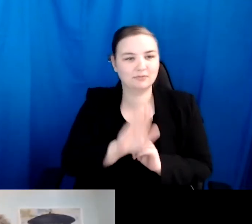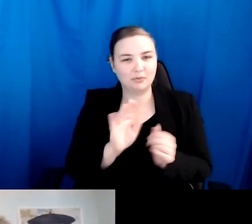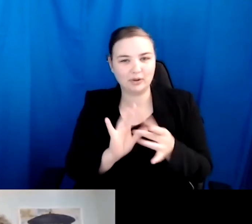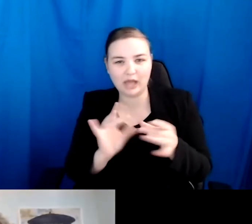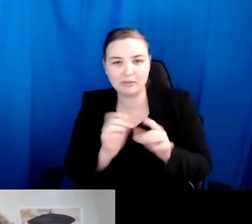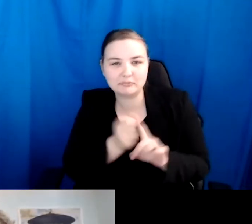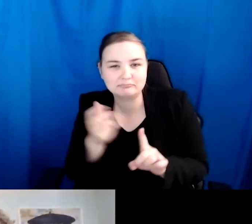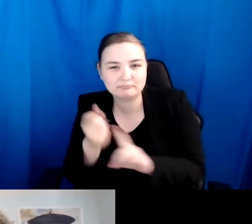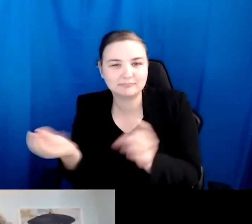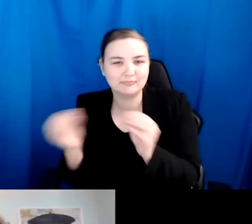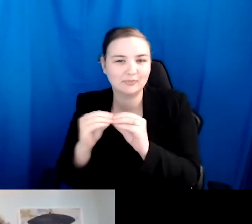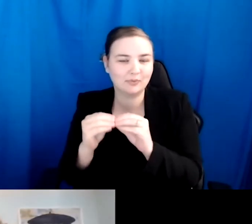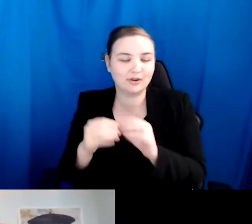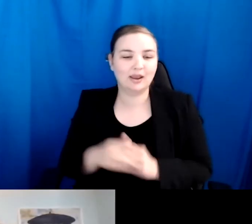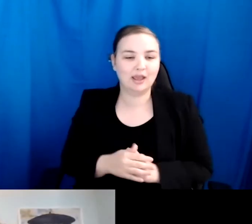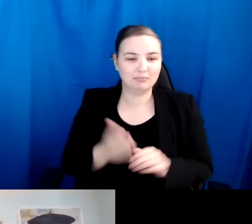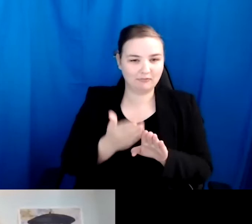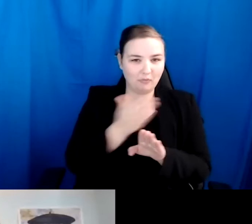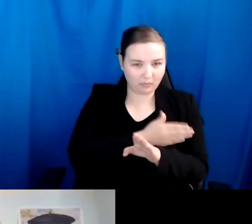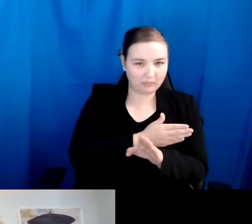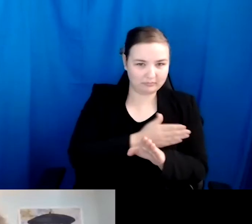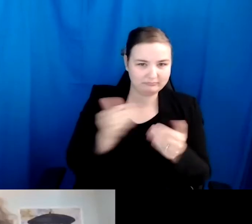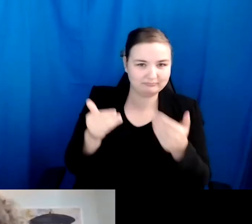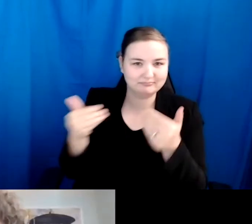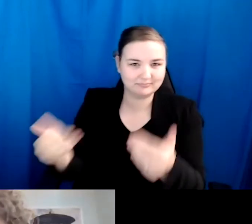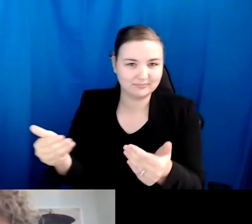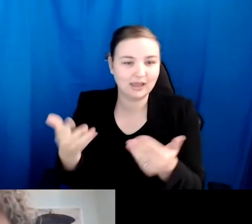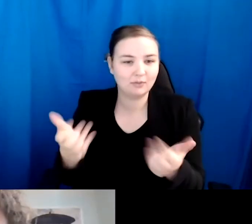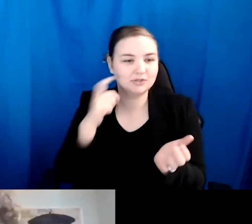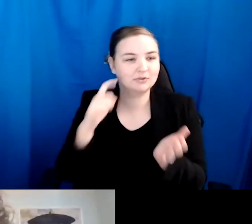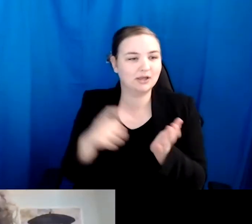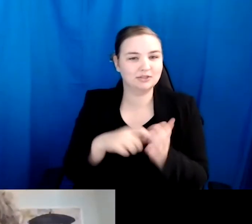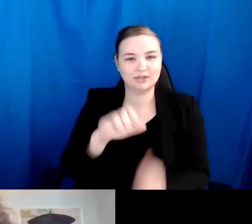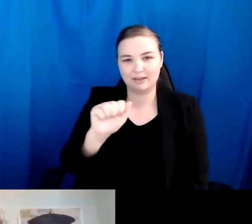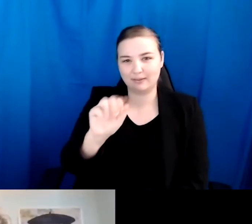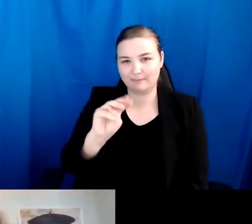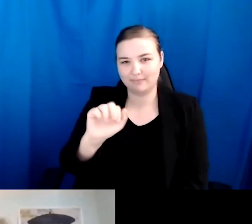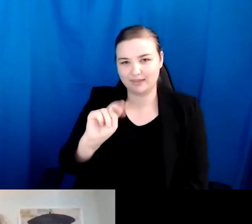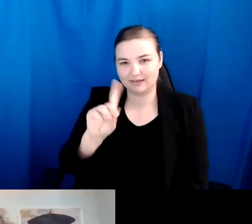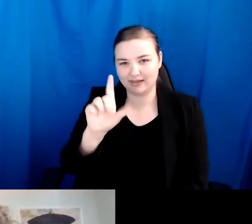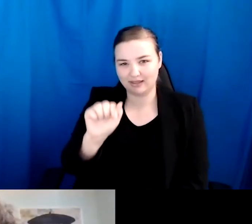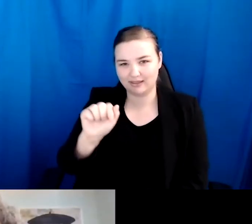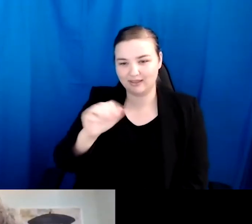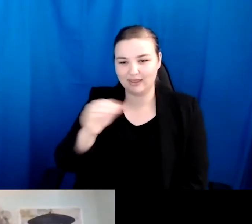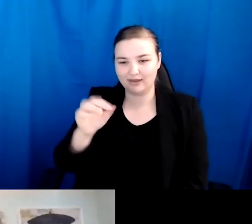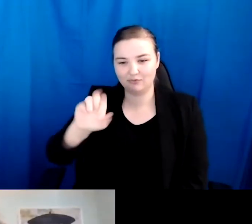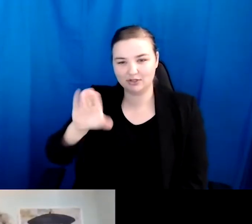I do that I just want to acknowledge Amanda and Rachel, our sign language interpreters who have